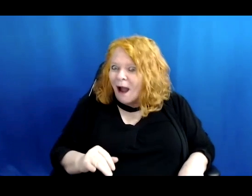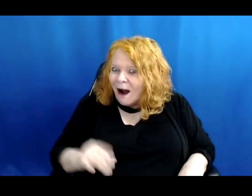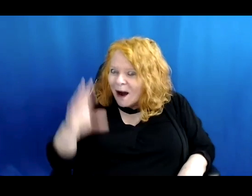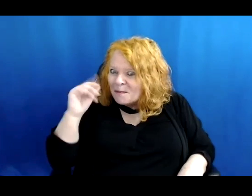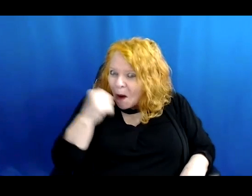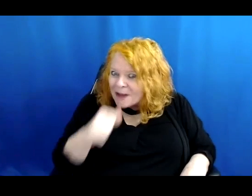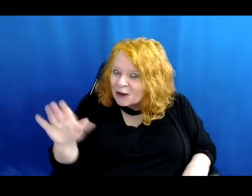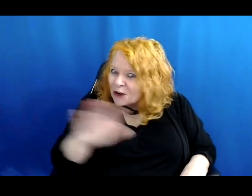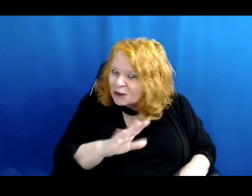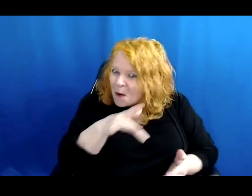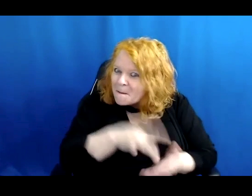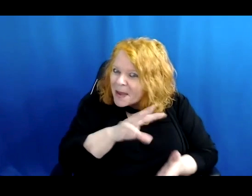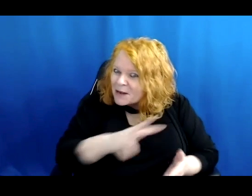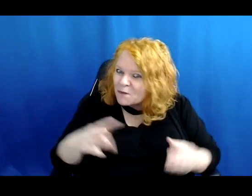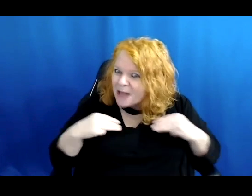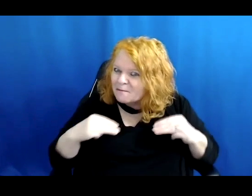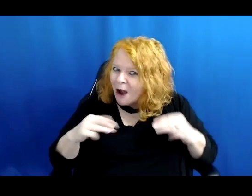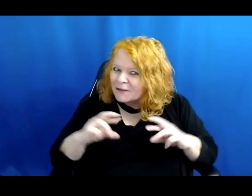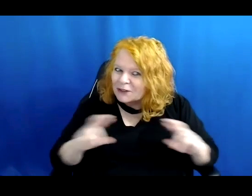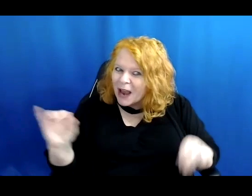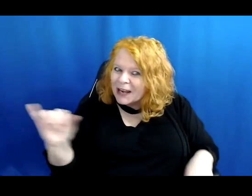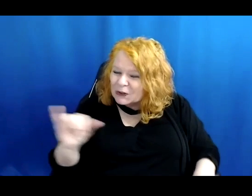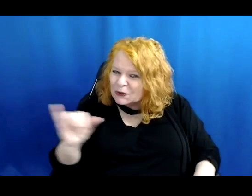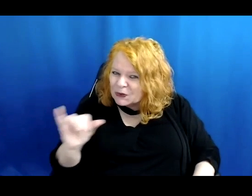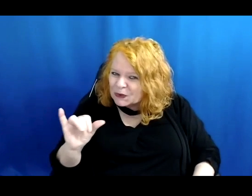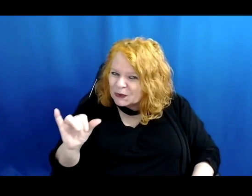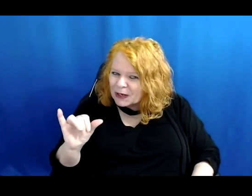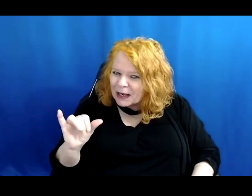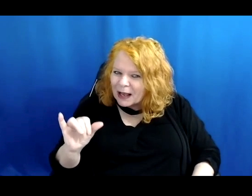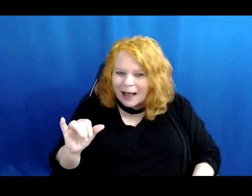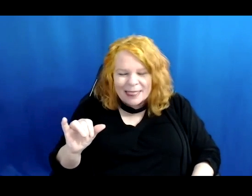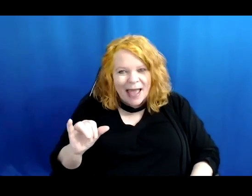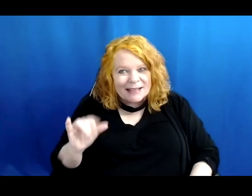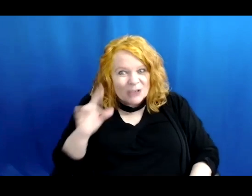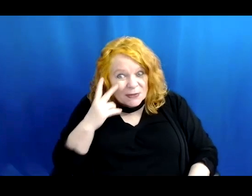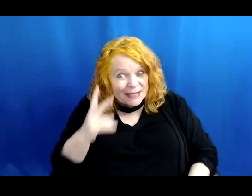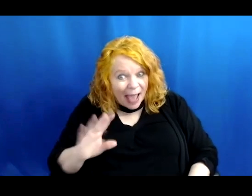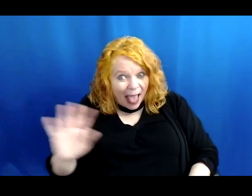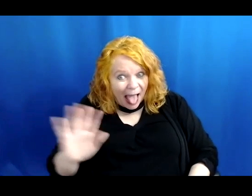Marvin ready? Here we go then. Hello Big Marvin. Marvin: “Hello Gwyn.”